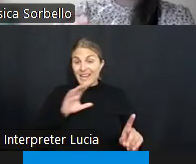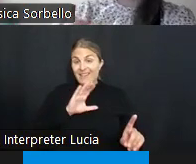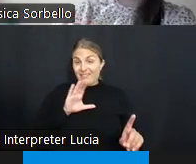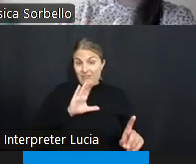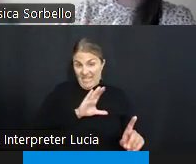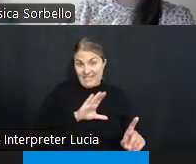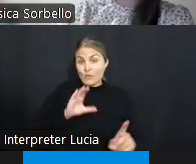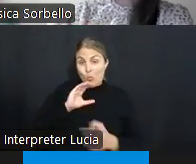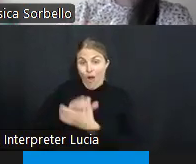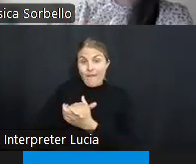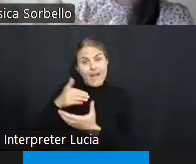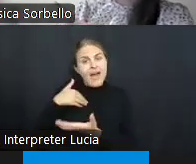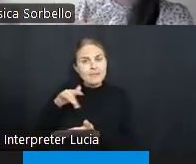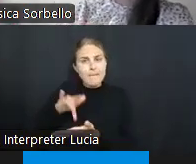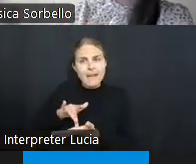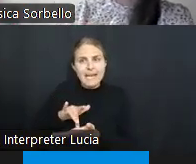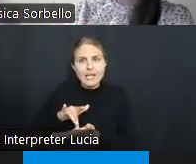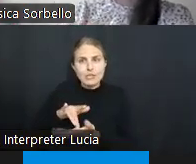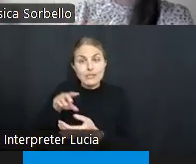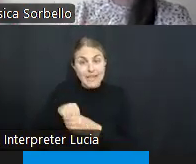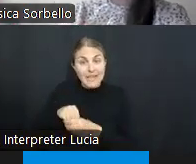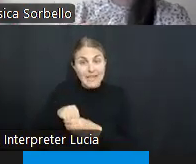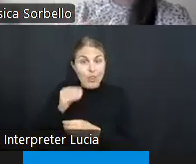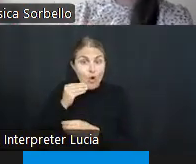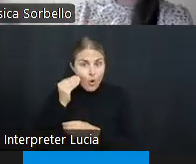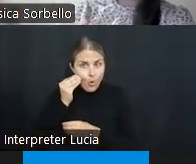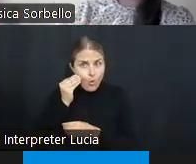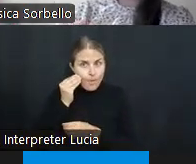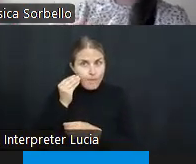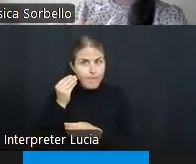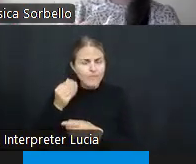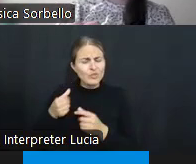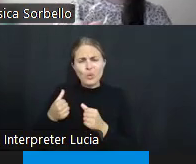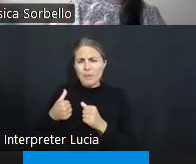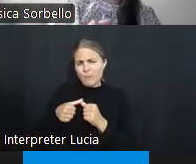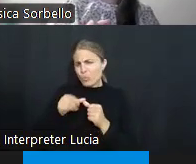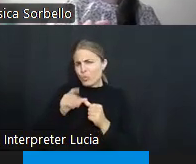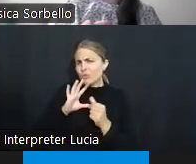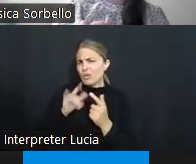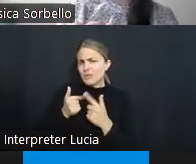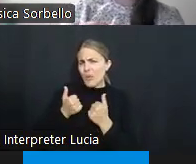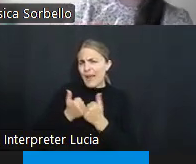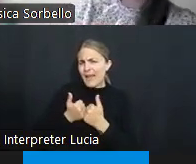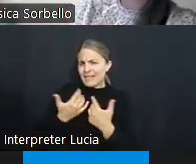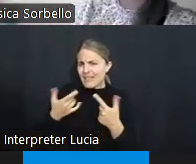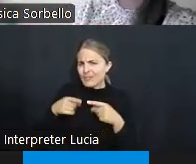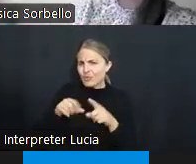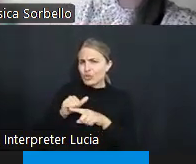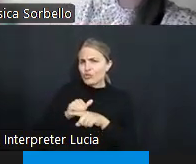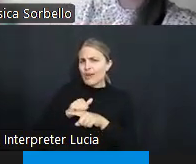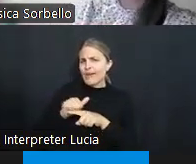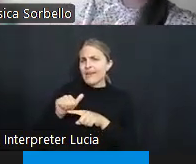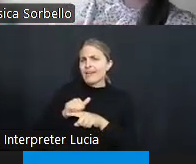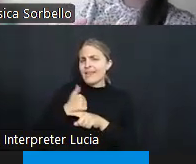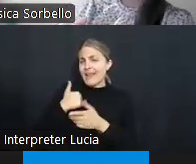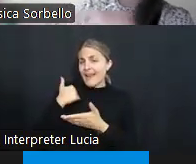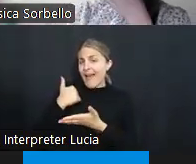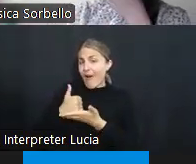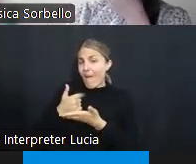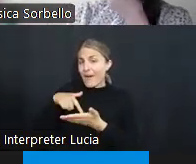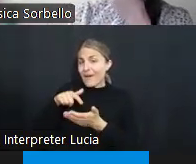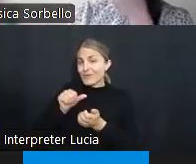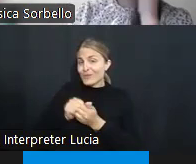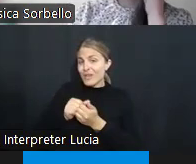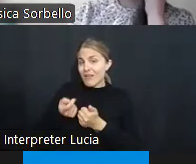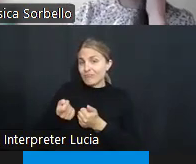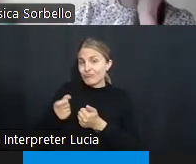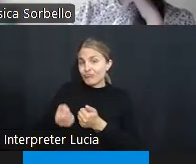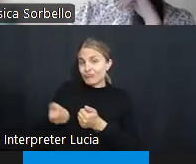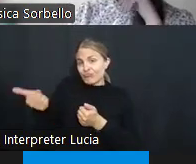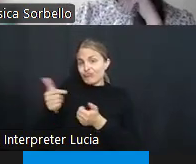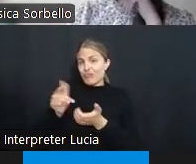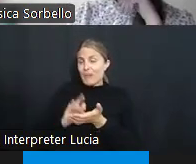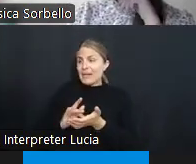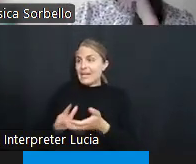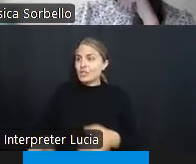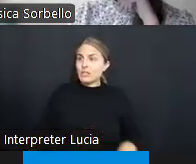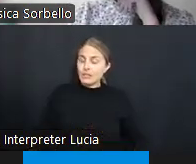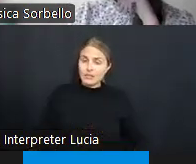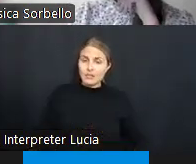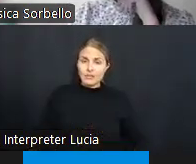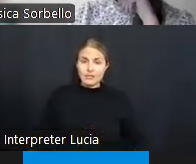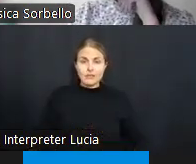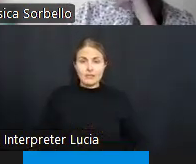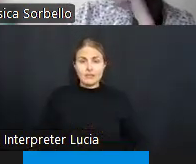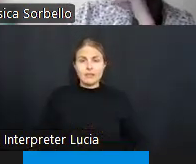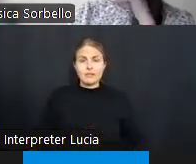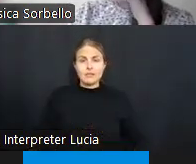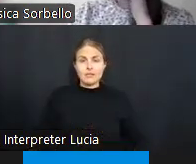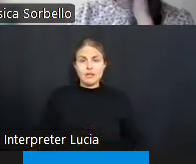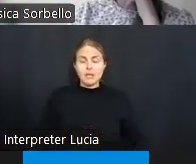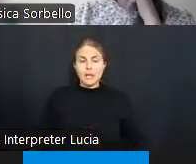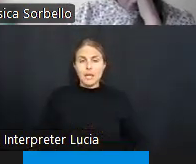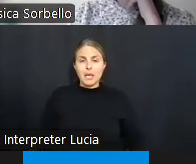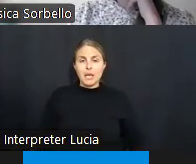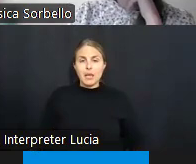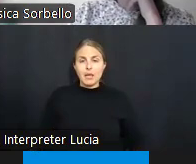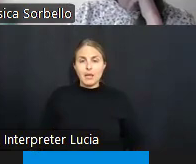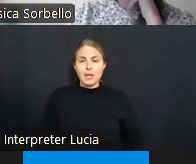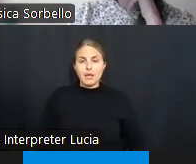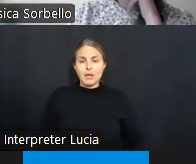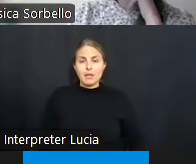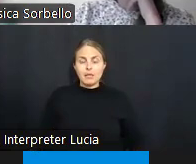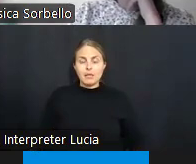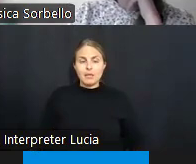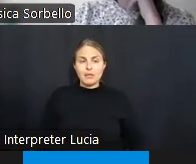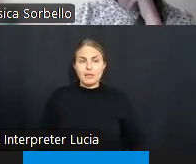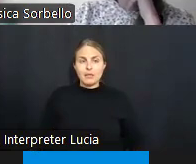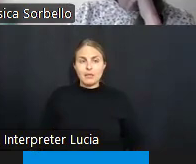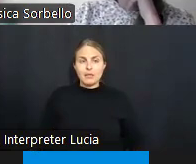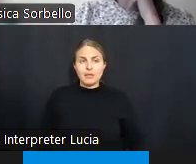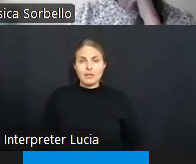might assist us with